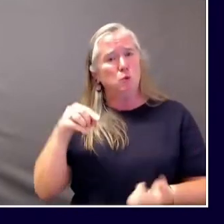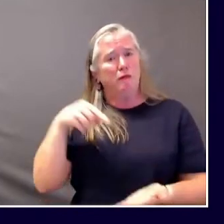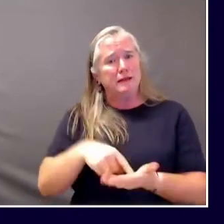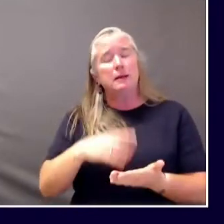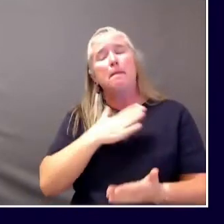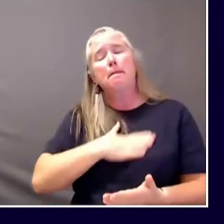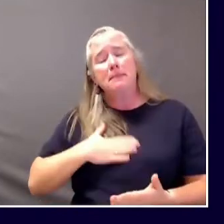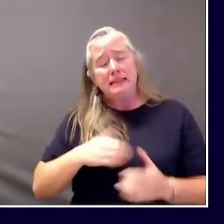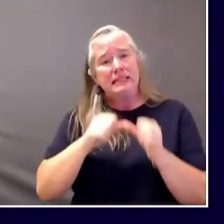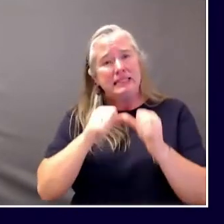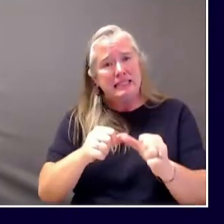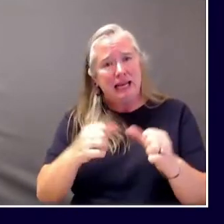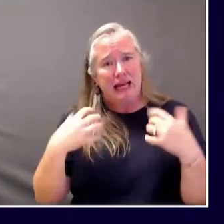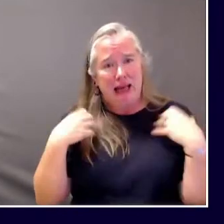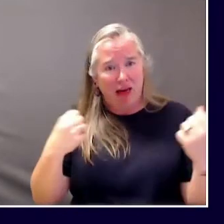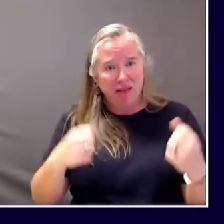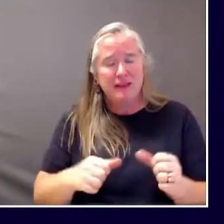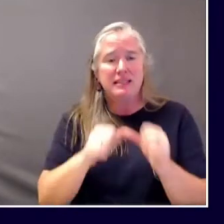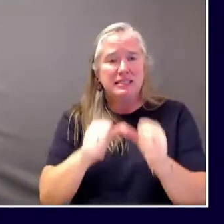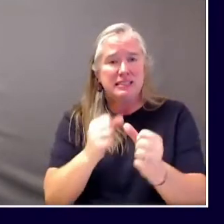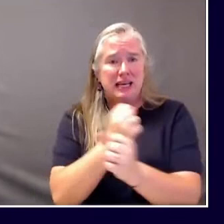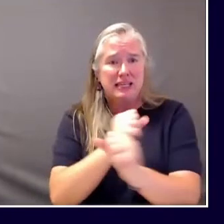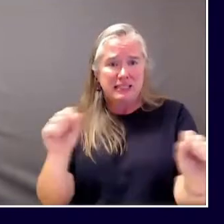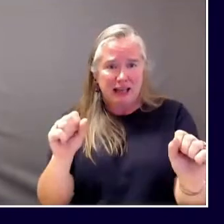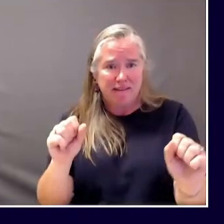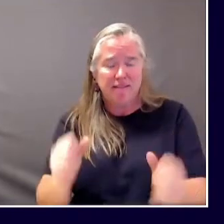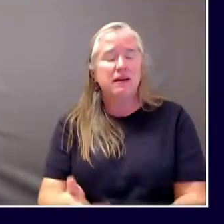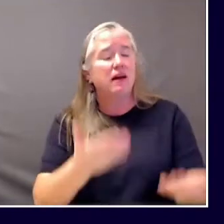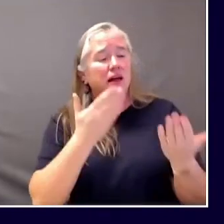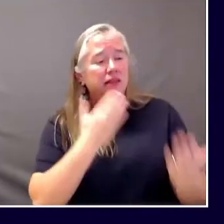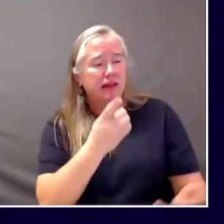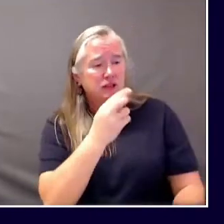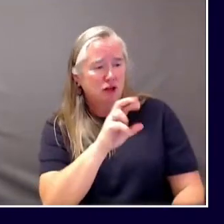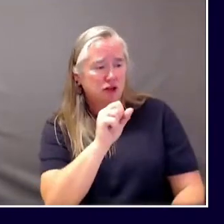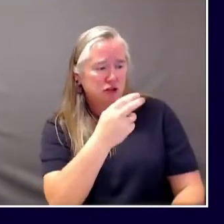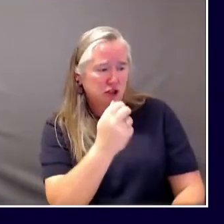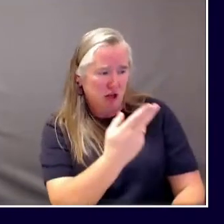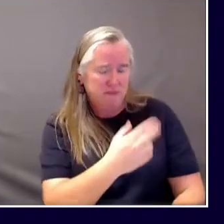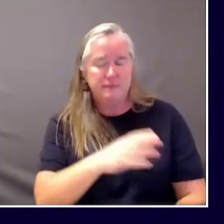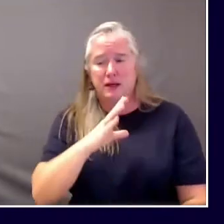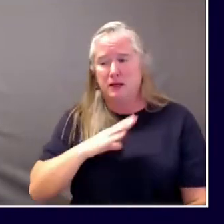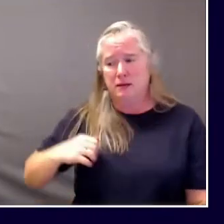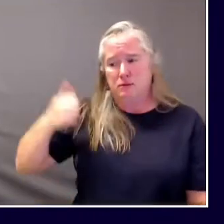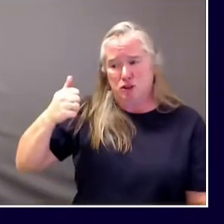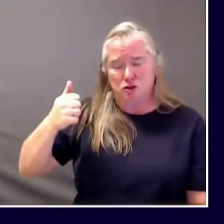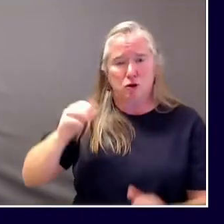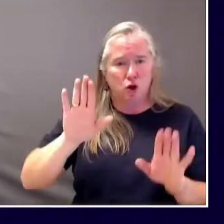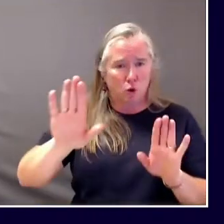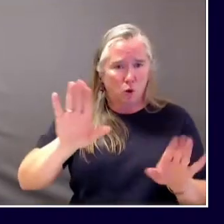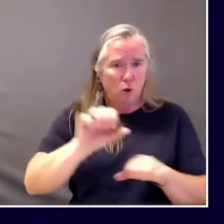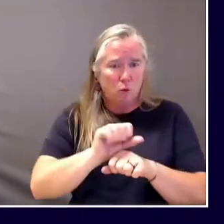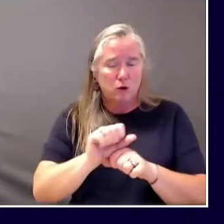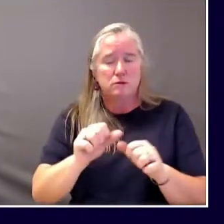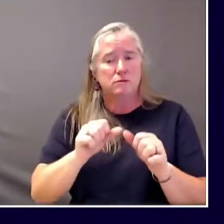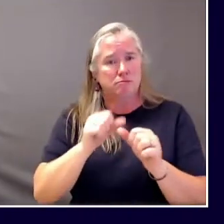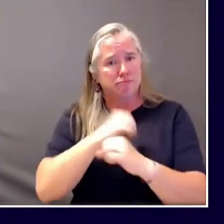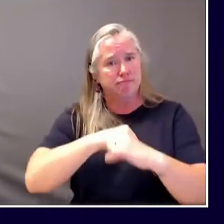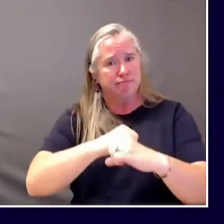stay safe thank you Dr Sharma commissioner